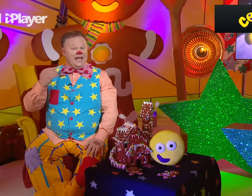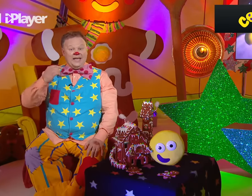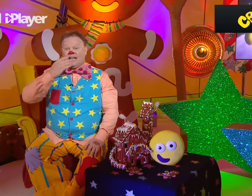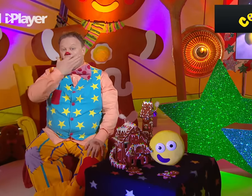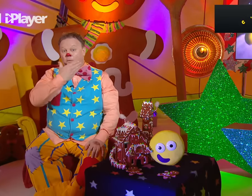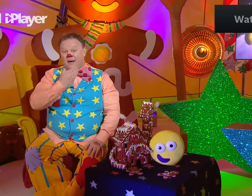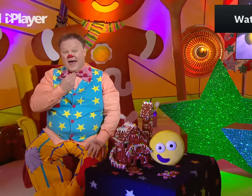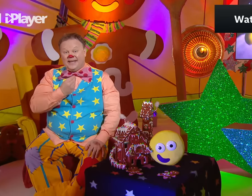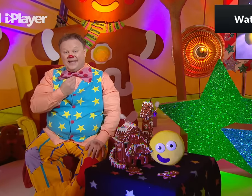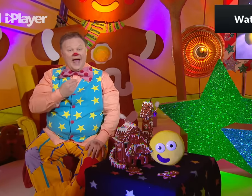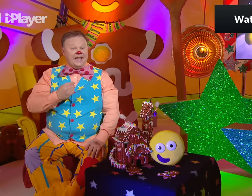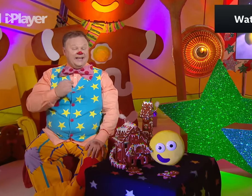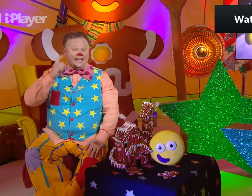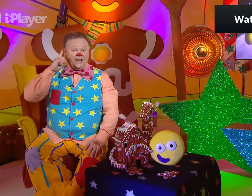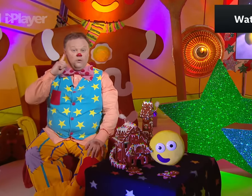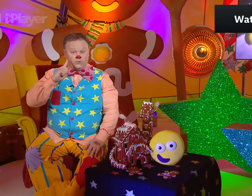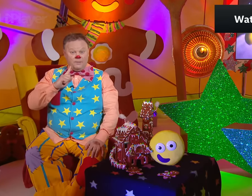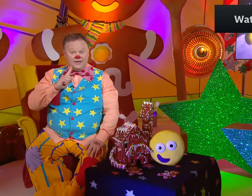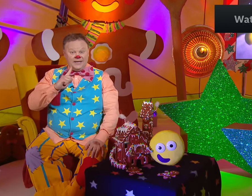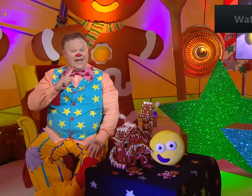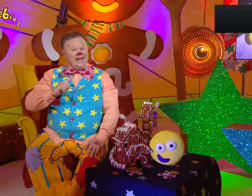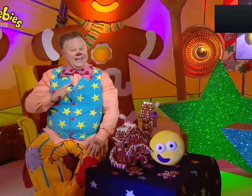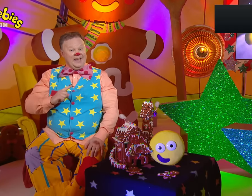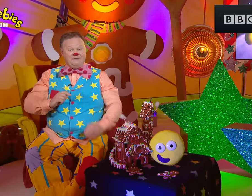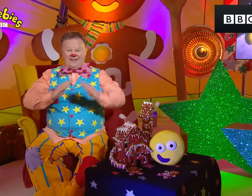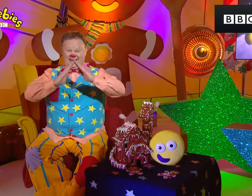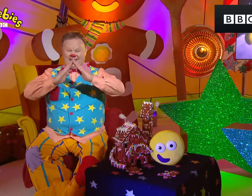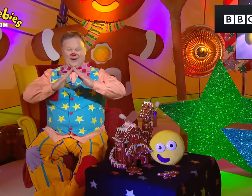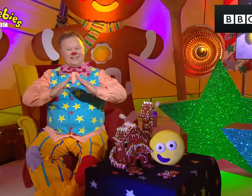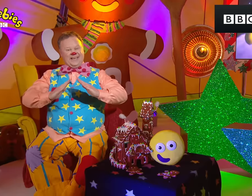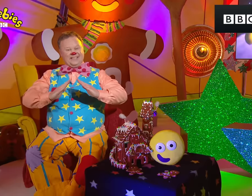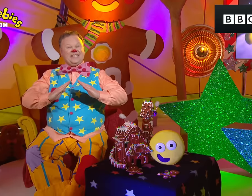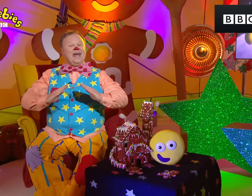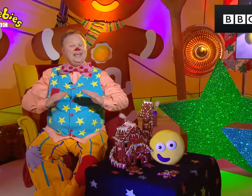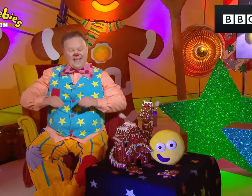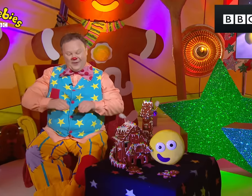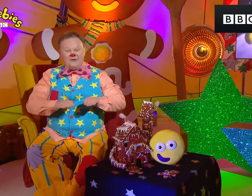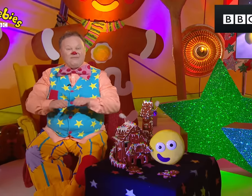a little old man and a little old woman lived in a cottage near the river